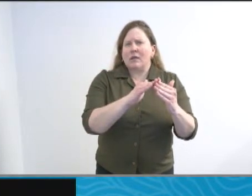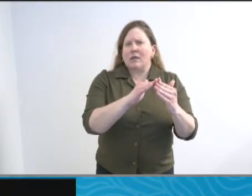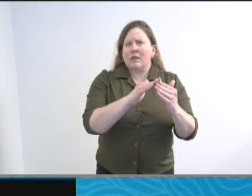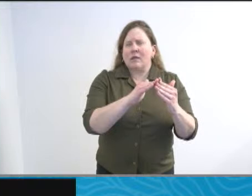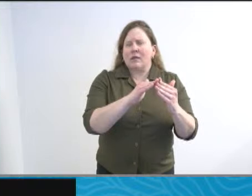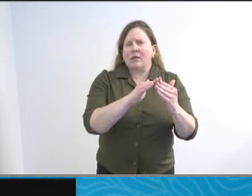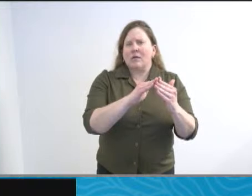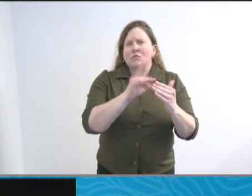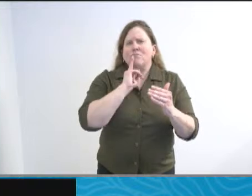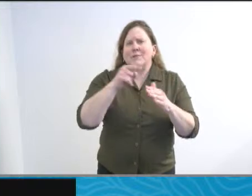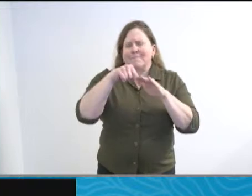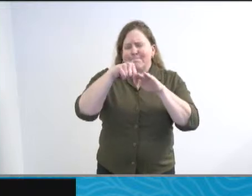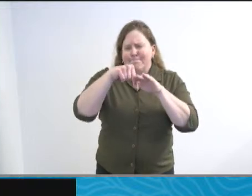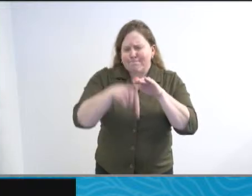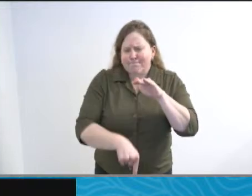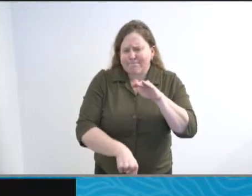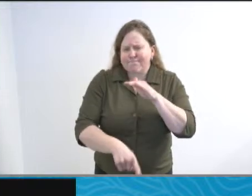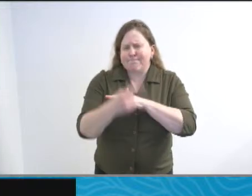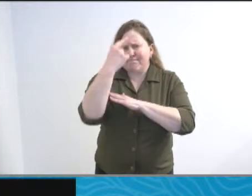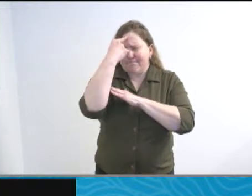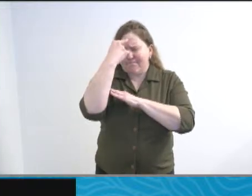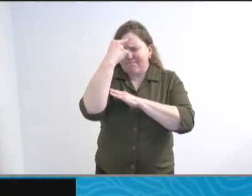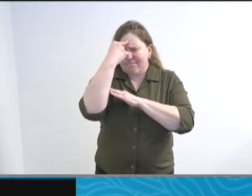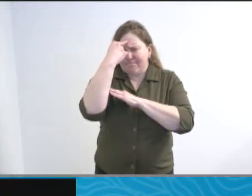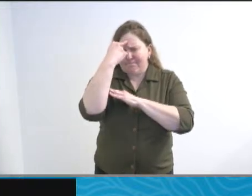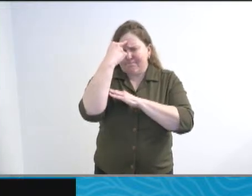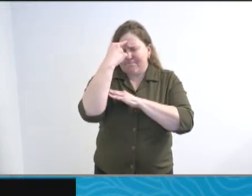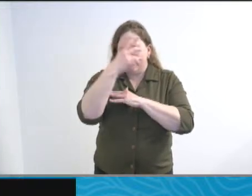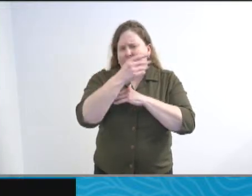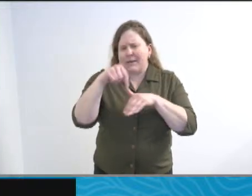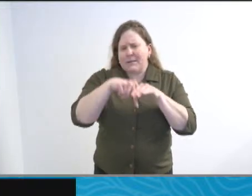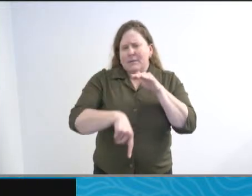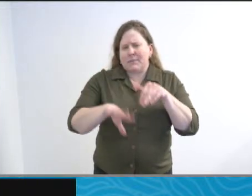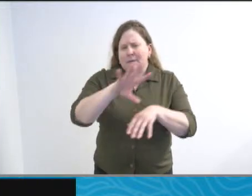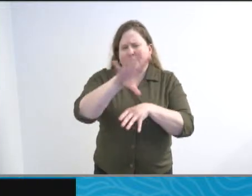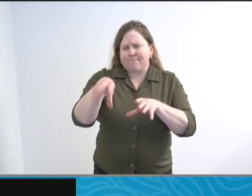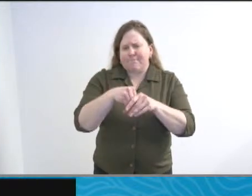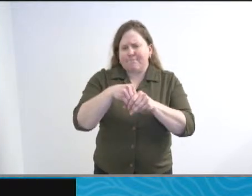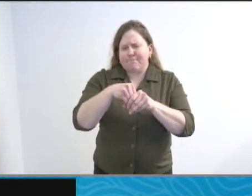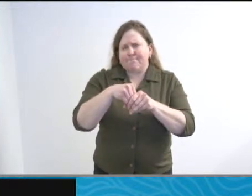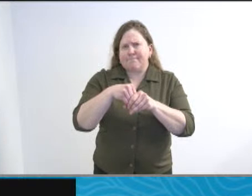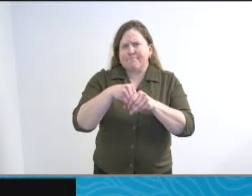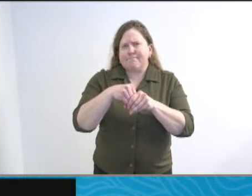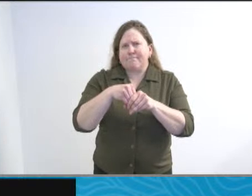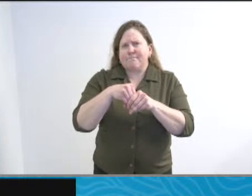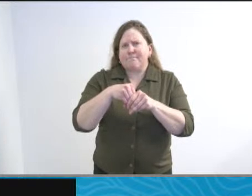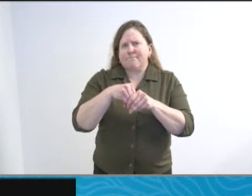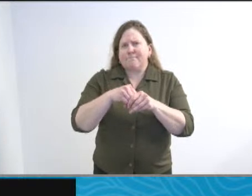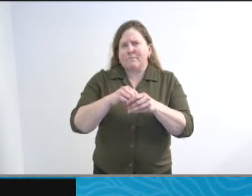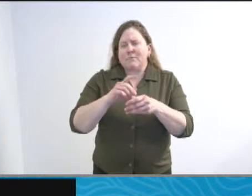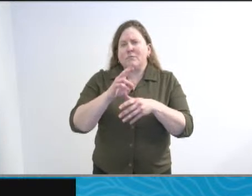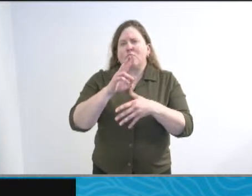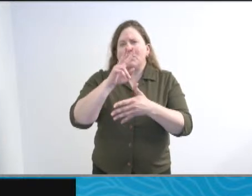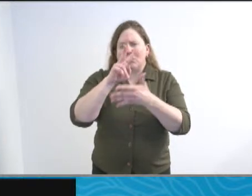and deeply mindful and just letting us know their thoughts. And we really read through each portrait,